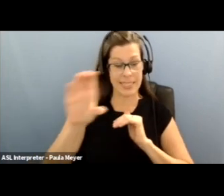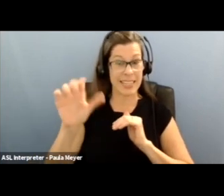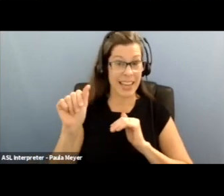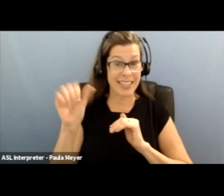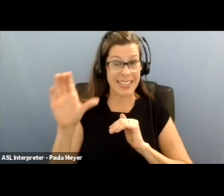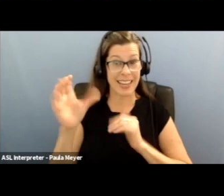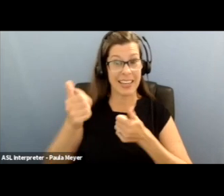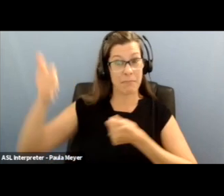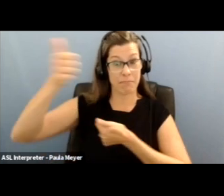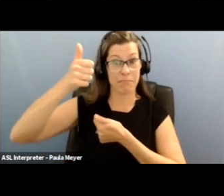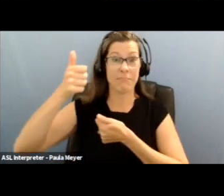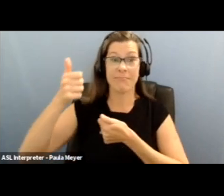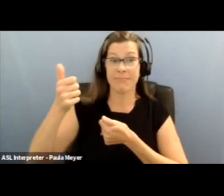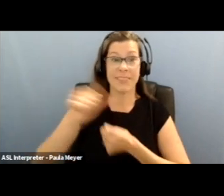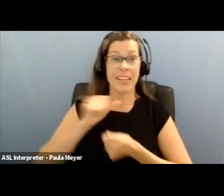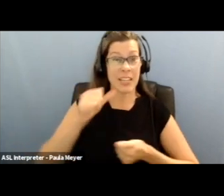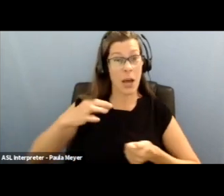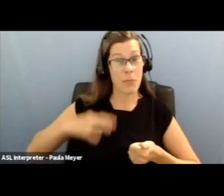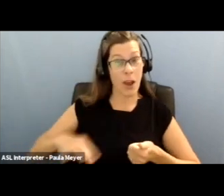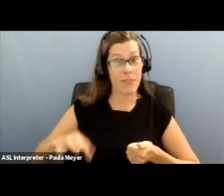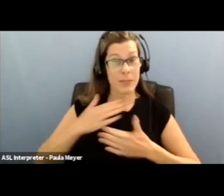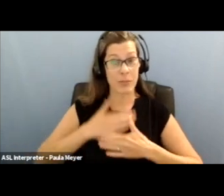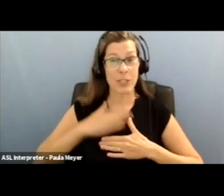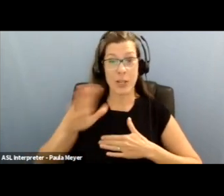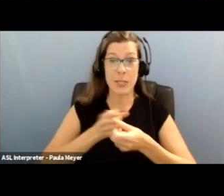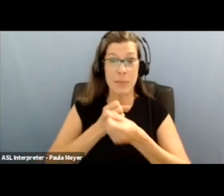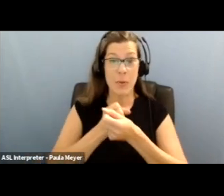appreciate any support you can provide to keep workshops like this going by using